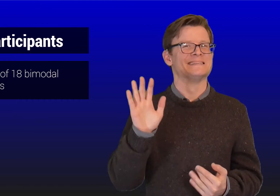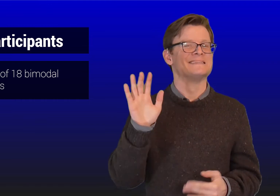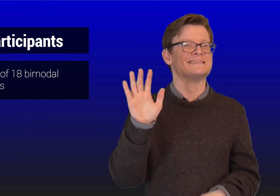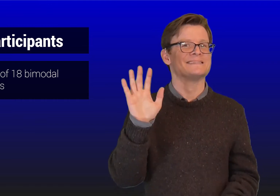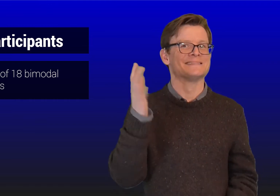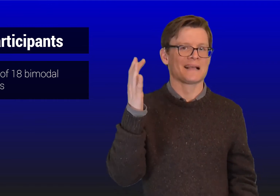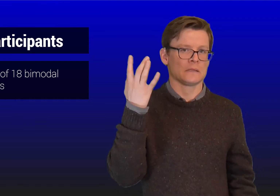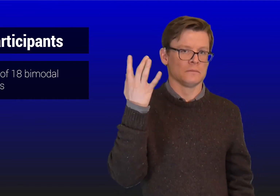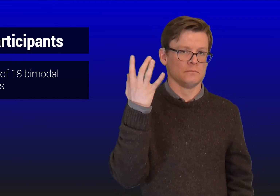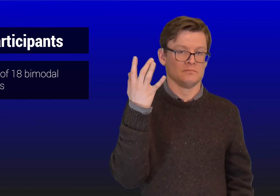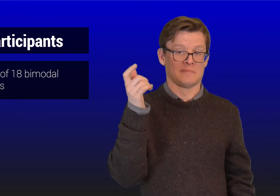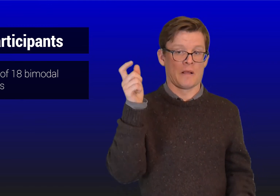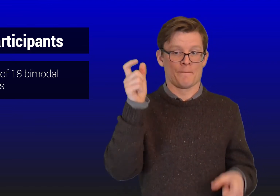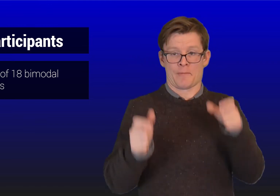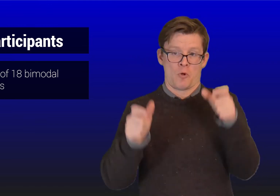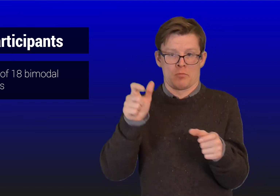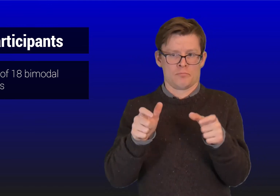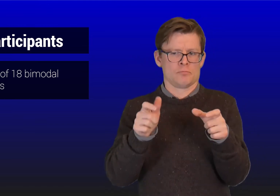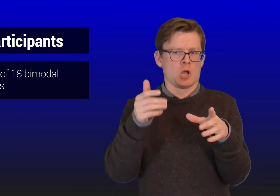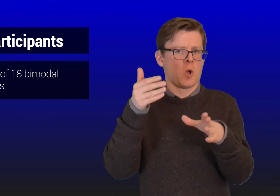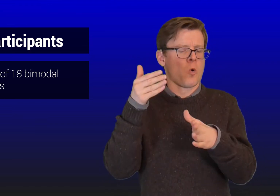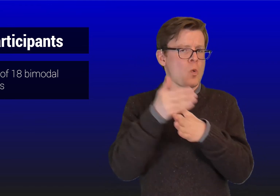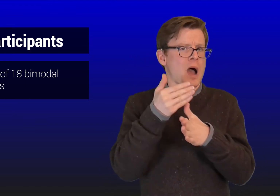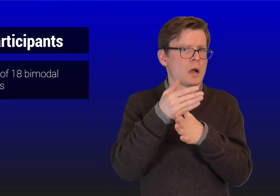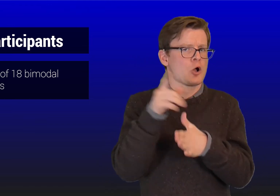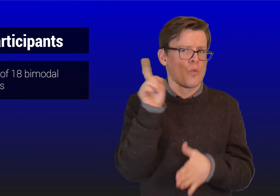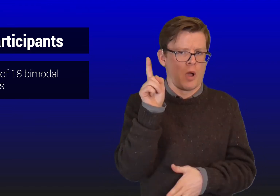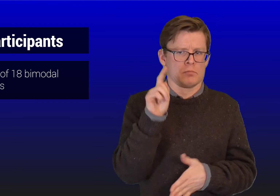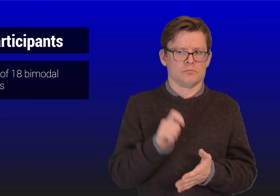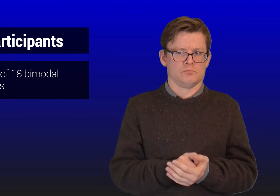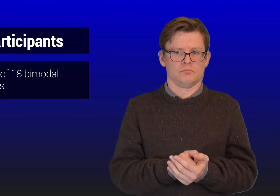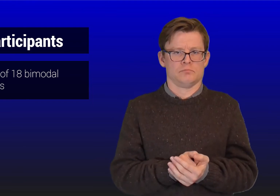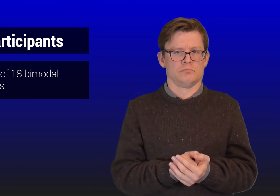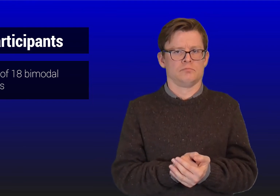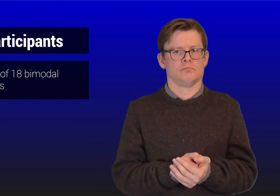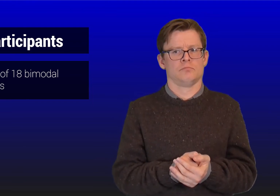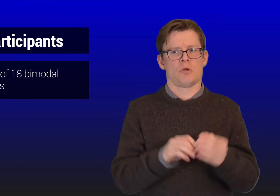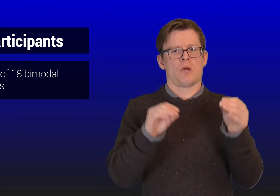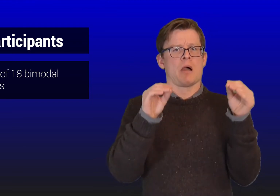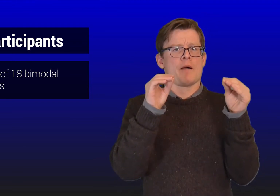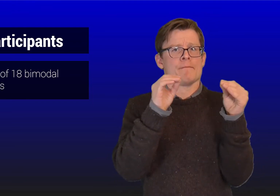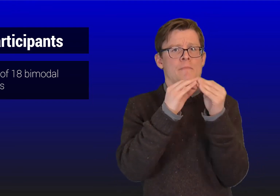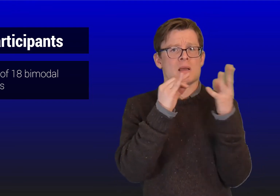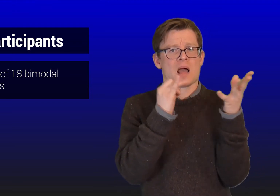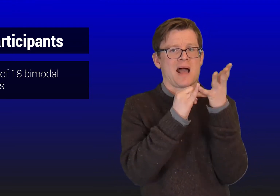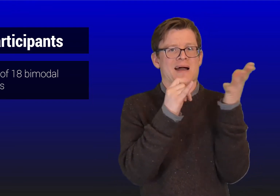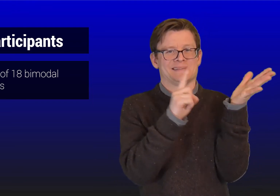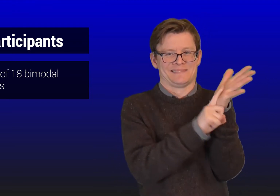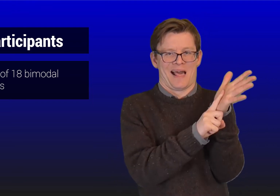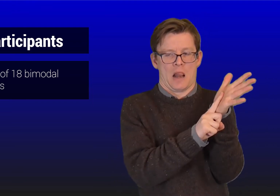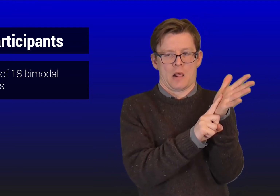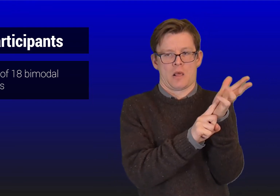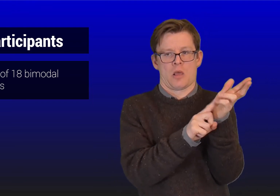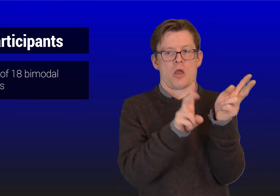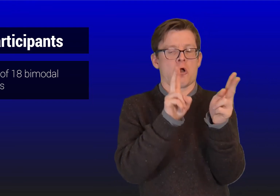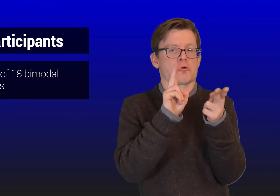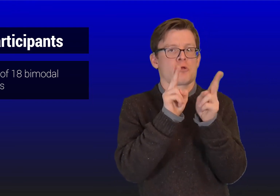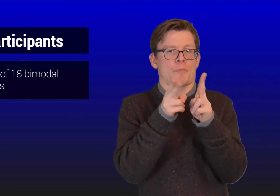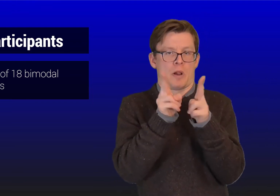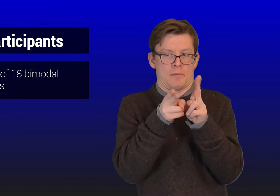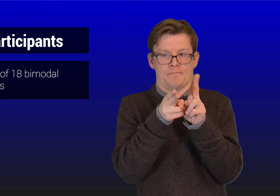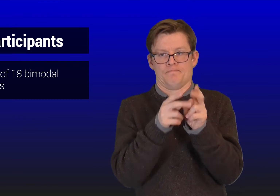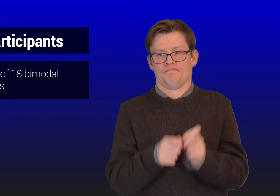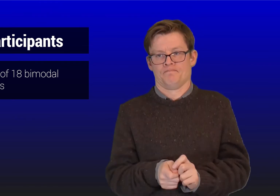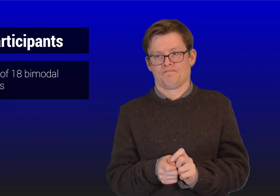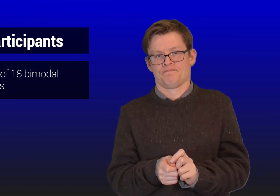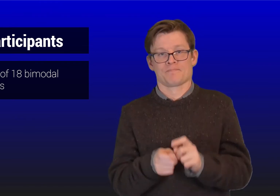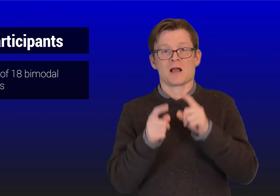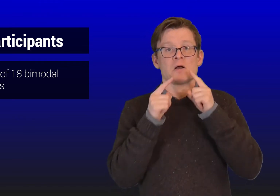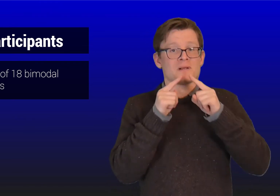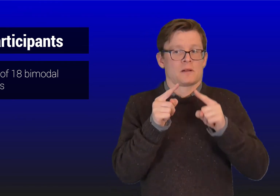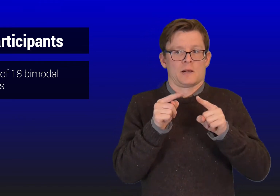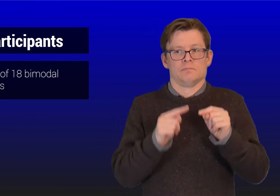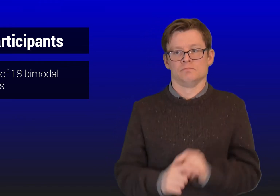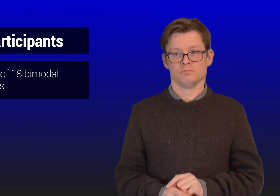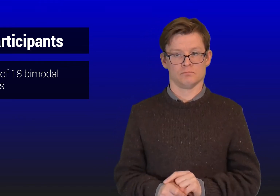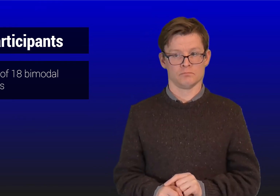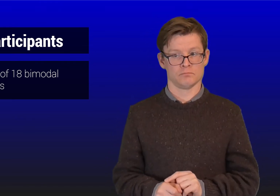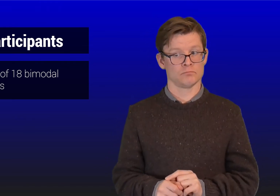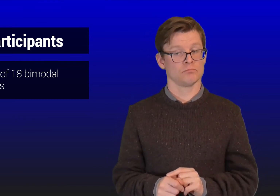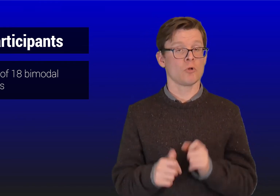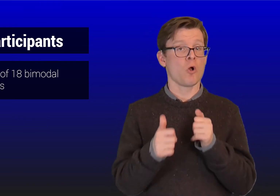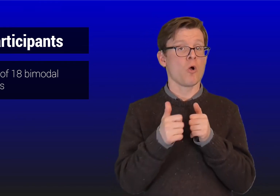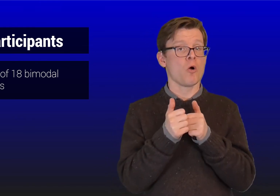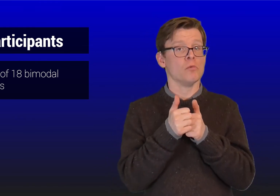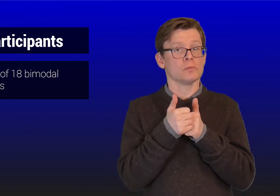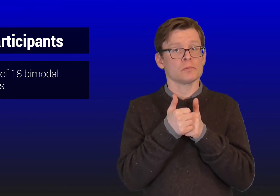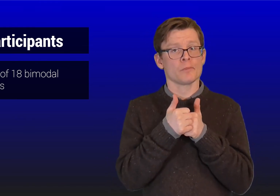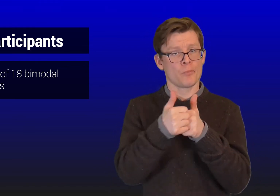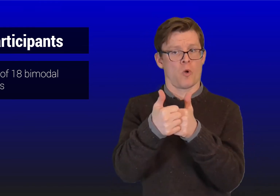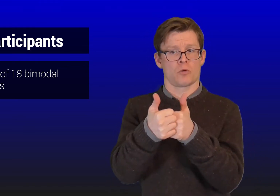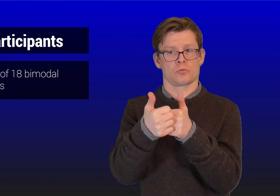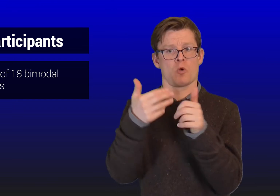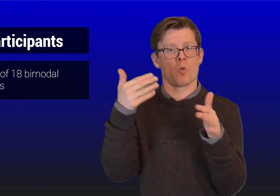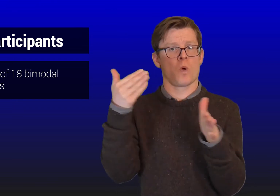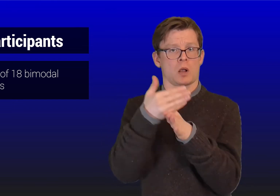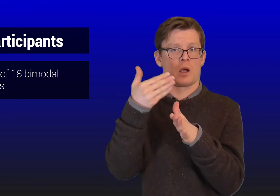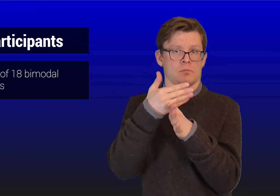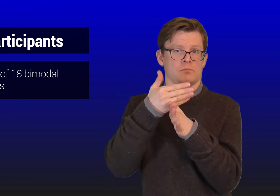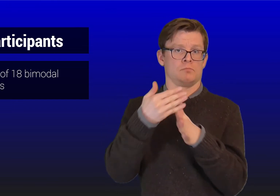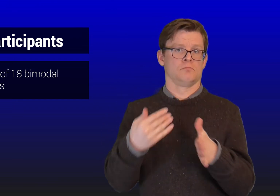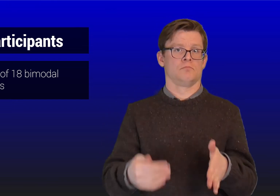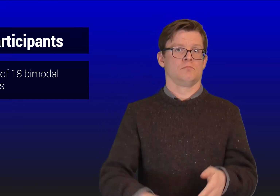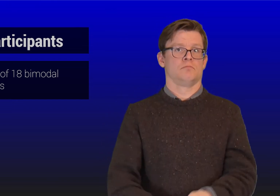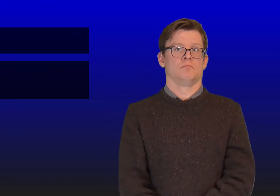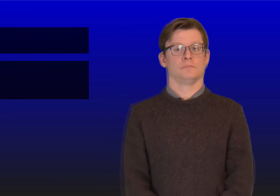10 of the participants were BSL interpreters, instructors, or support workers.